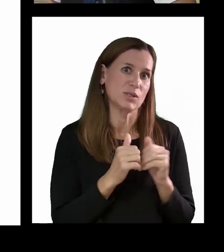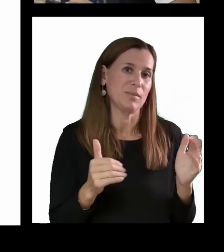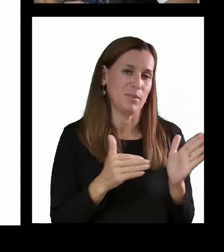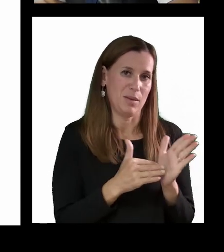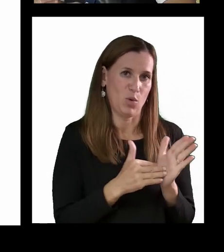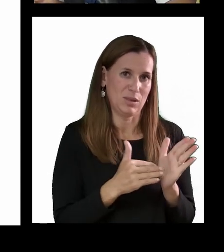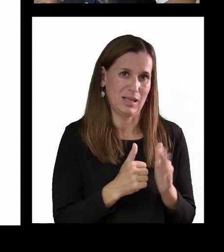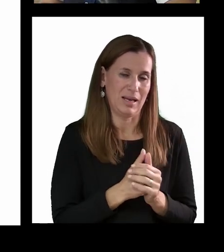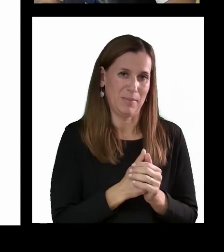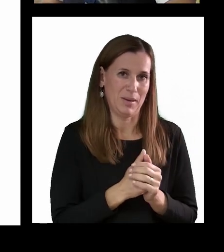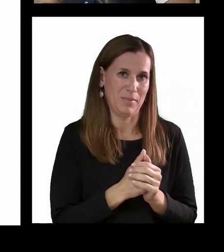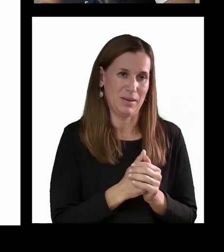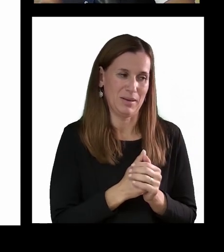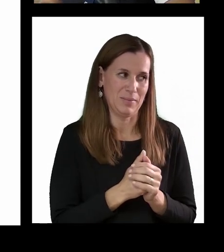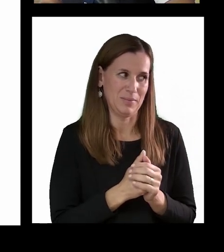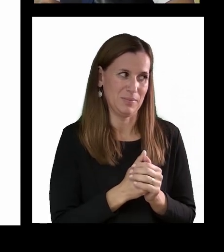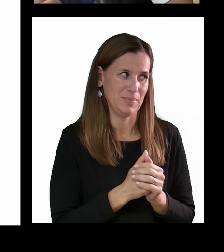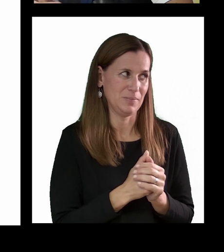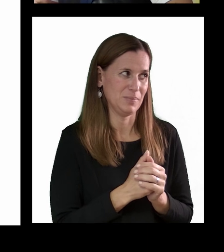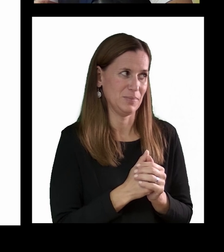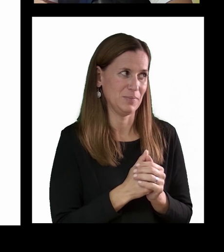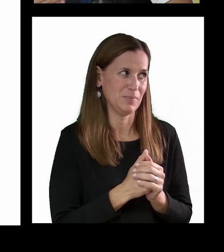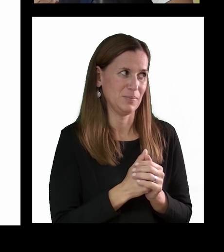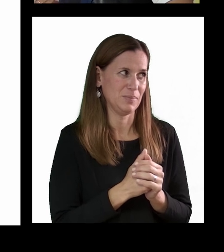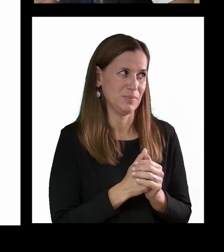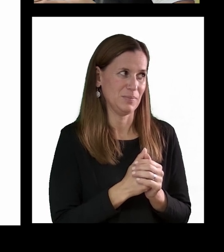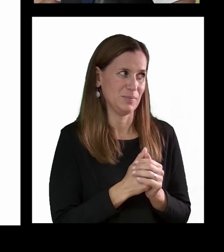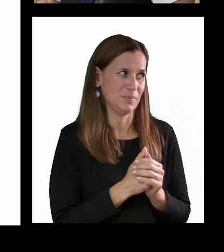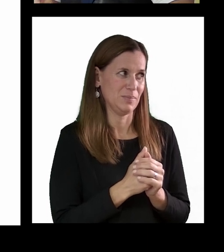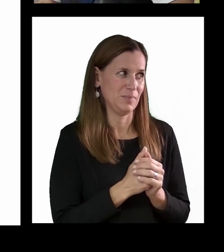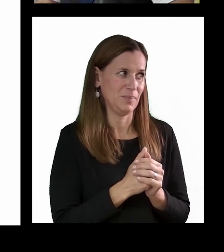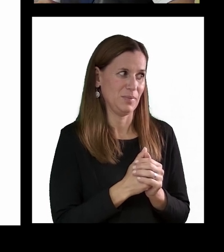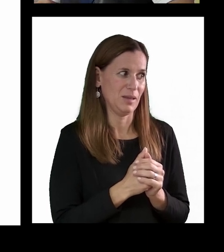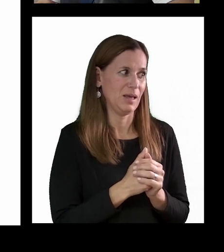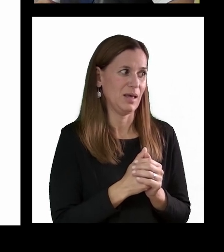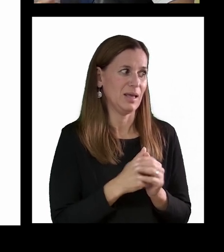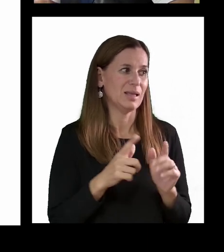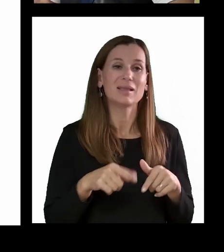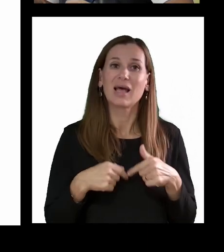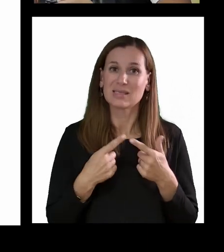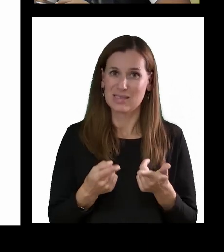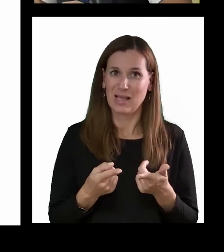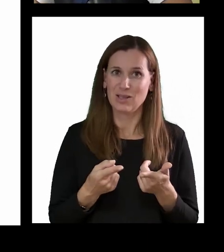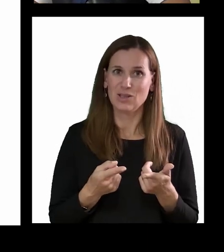is coming to nowadays. So the next time that he will present in another conference,